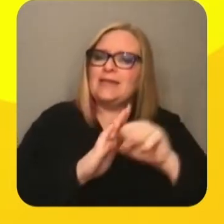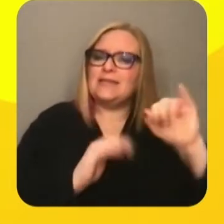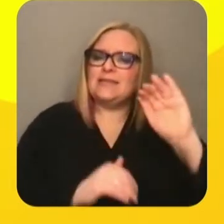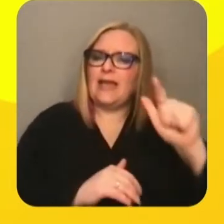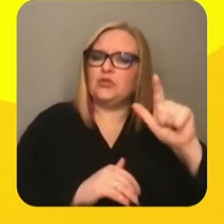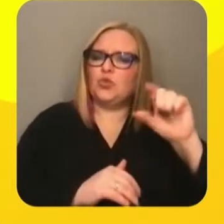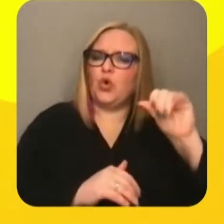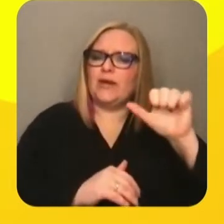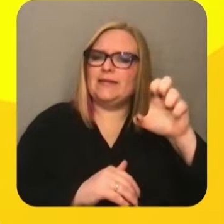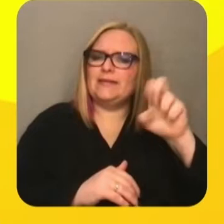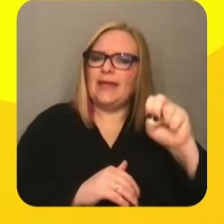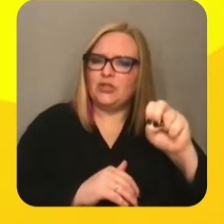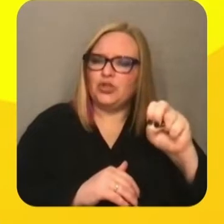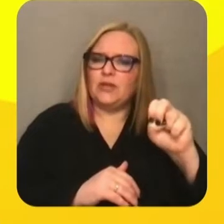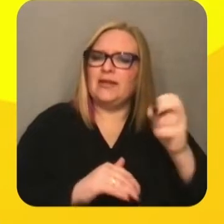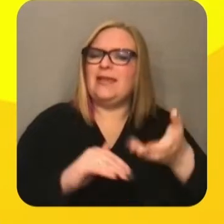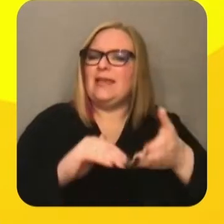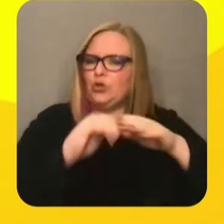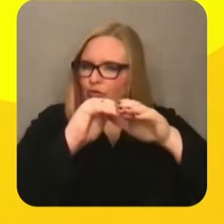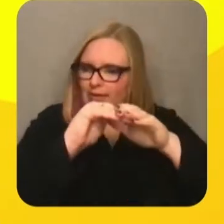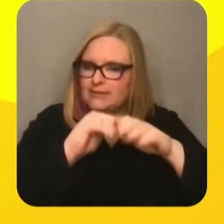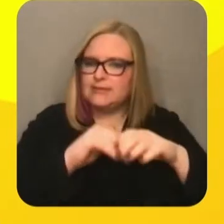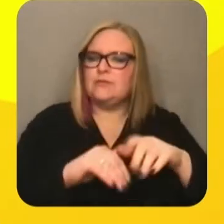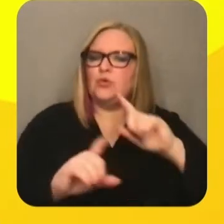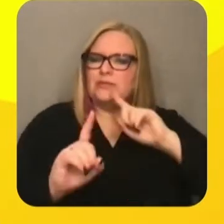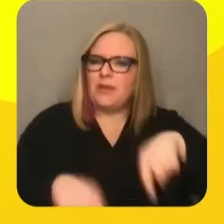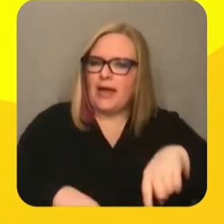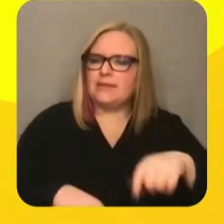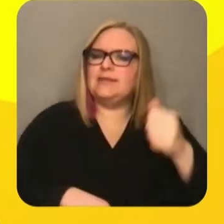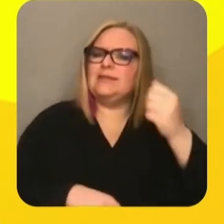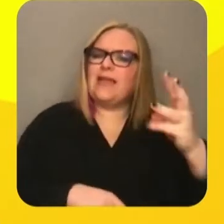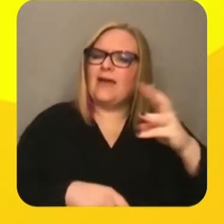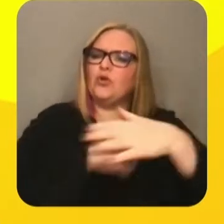We can also share in several of our countries South Africa, US,